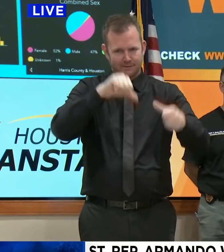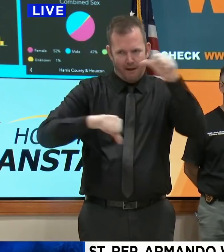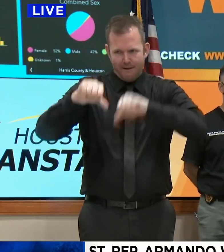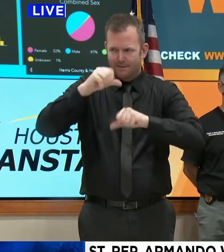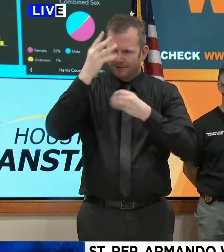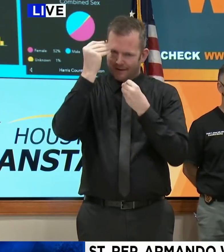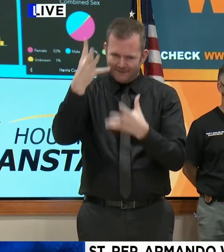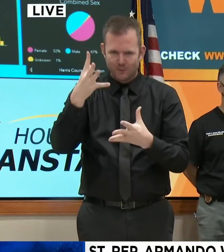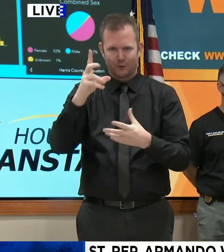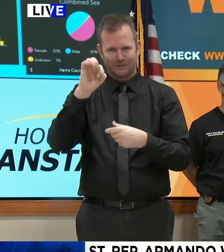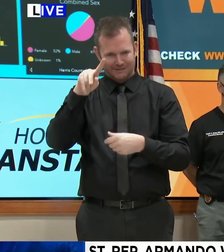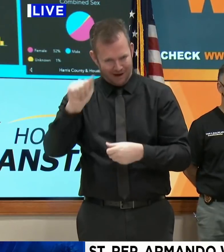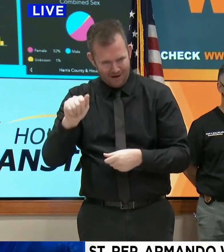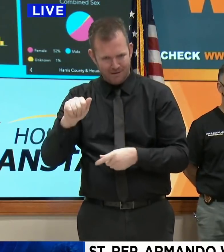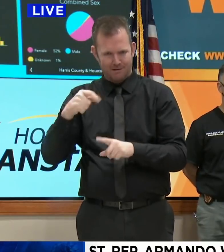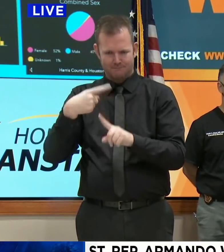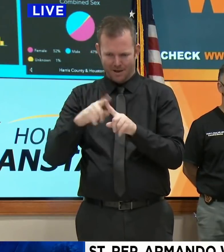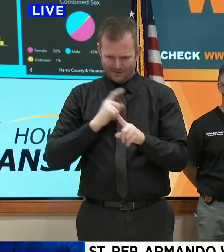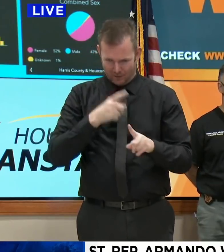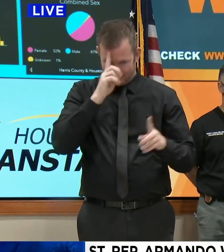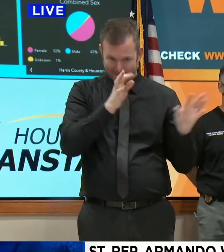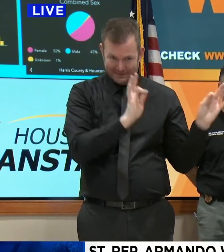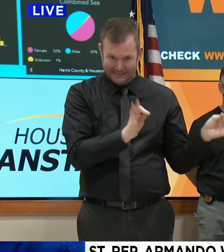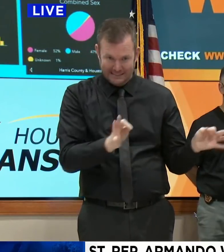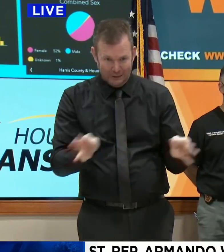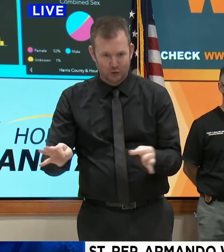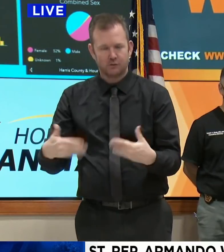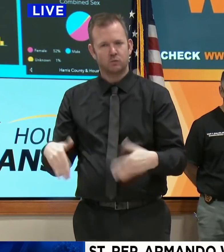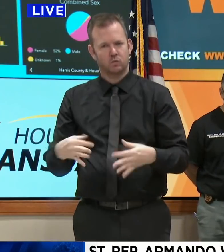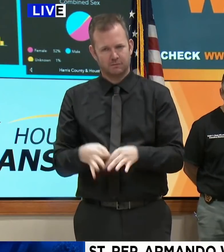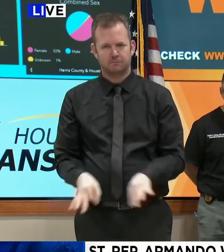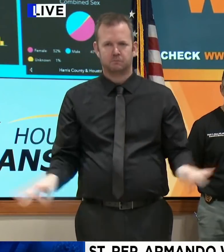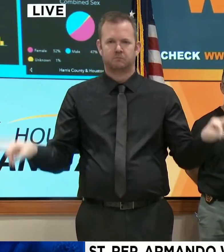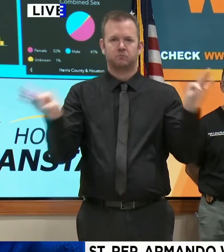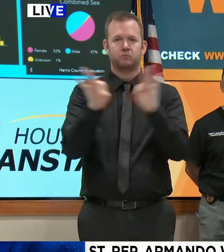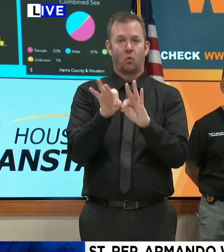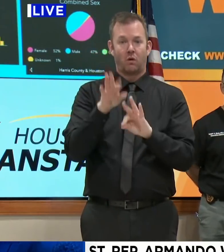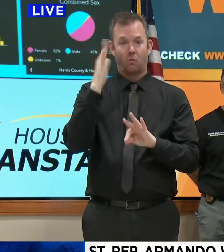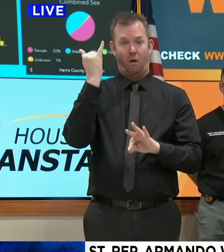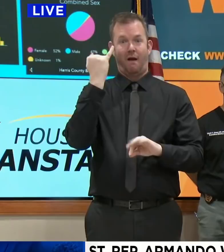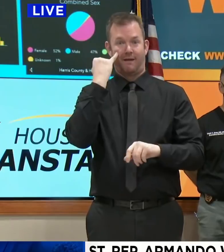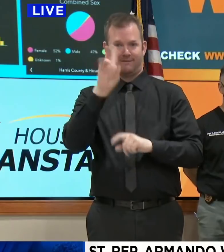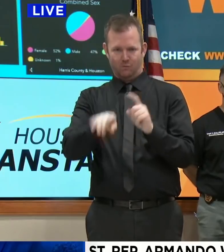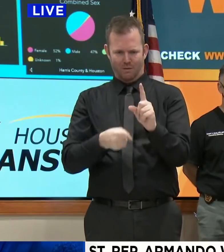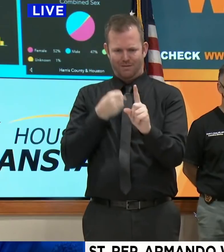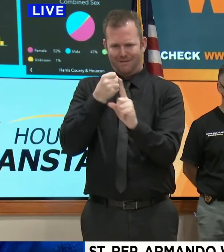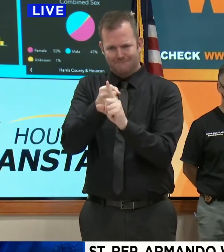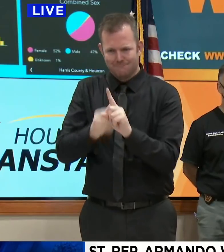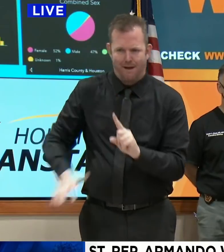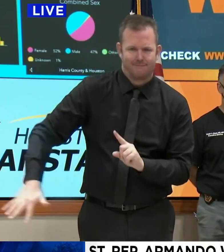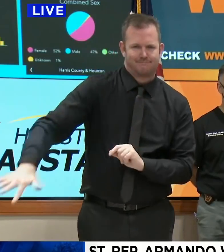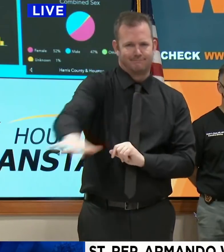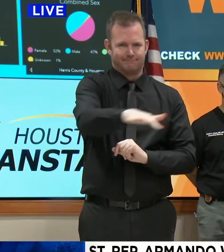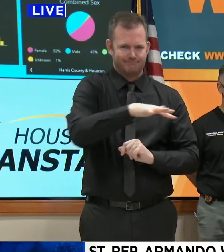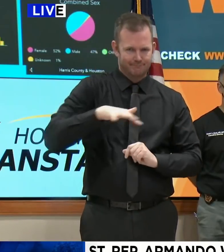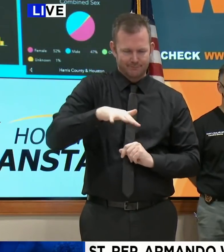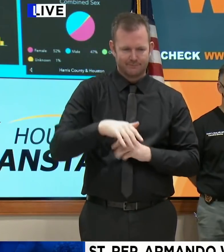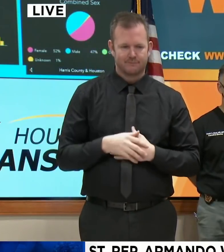for our decision-making to be driven by driven by one data and to judgment of our public health experts on how public health experts on how those decisions will impact the